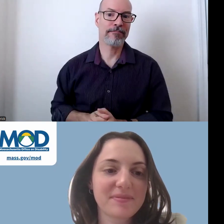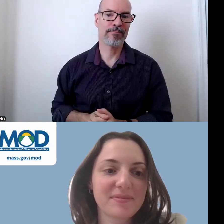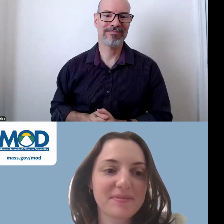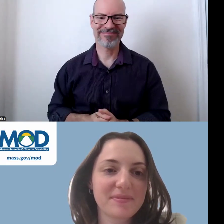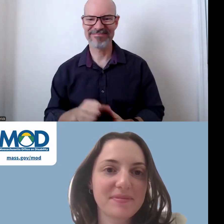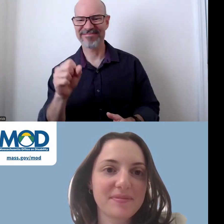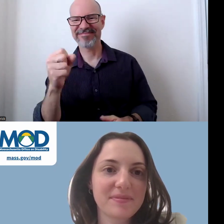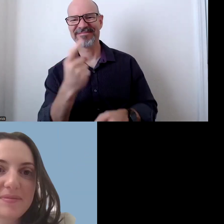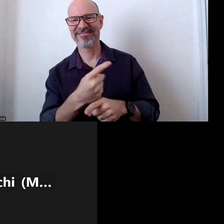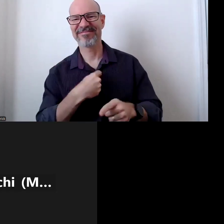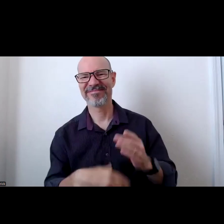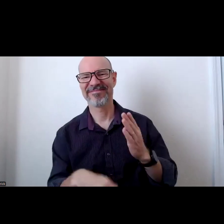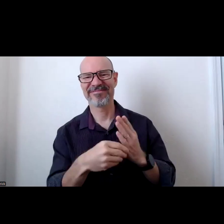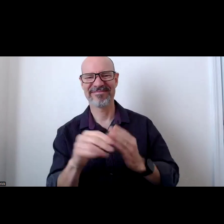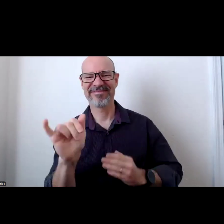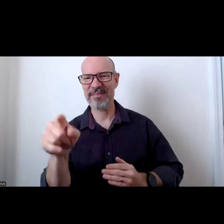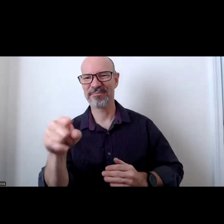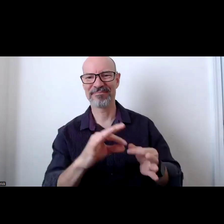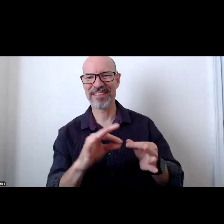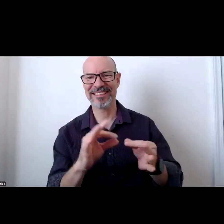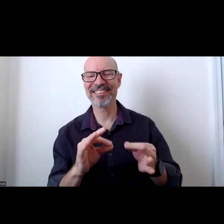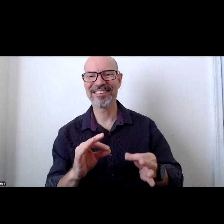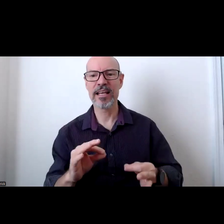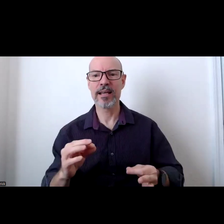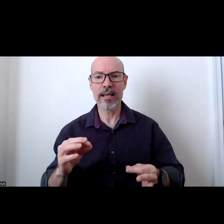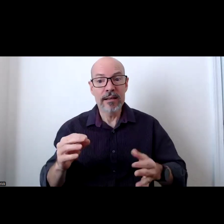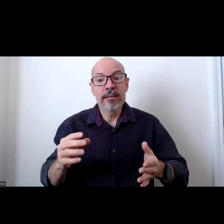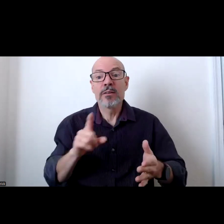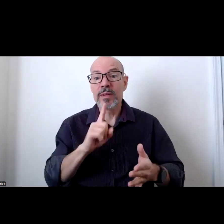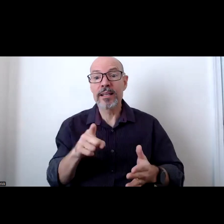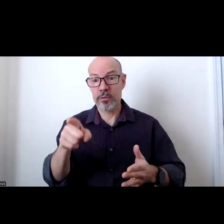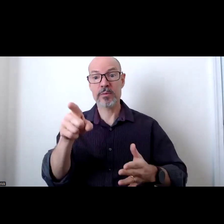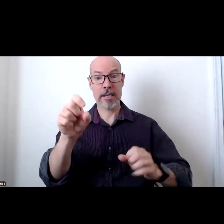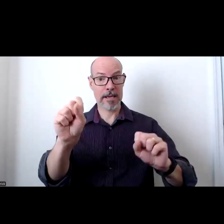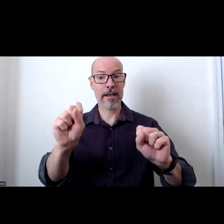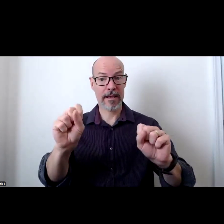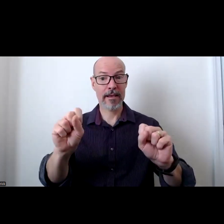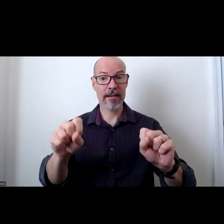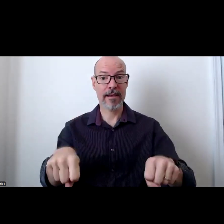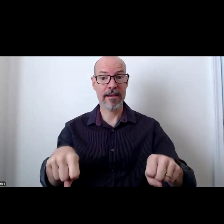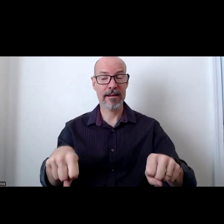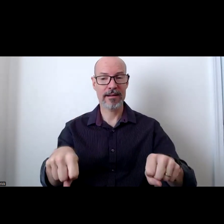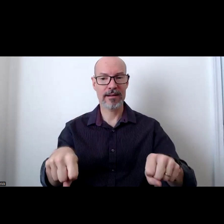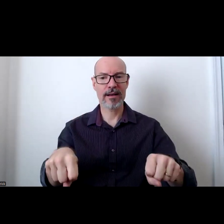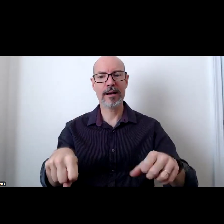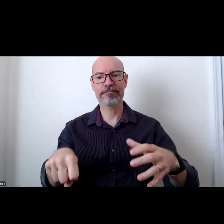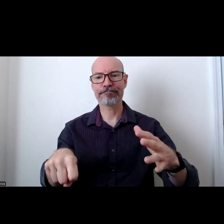I would tack on to the end. As we said earlier in the presentation, you can certainly,